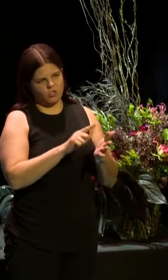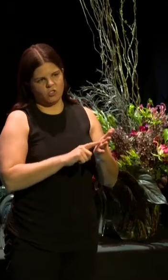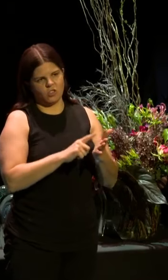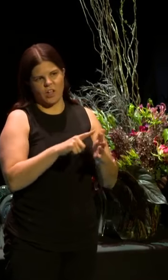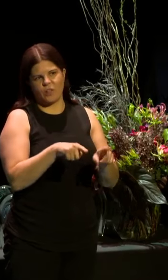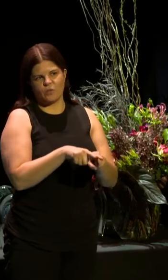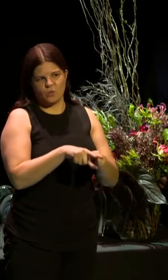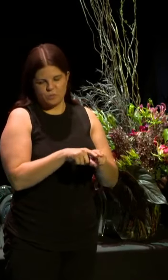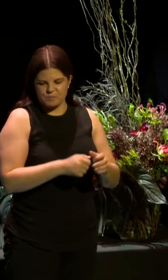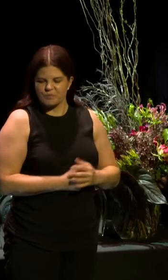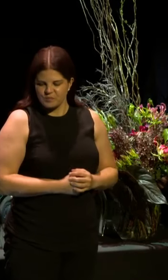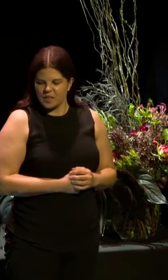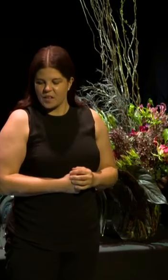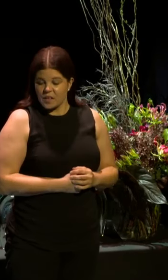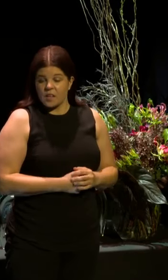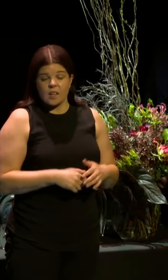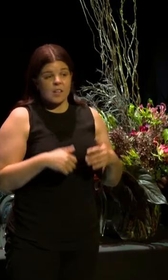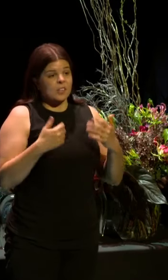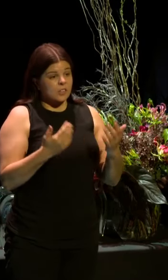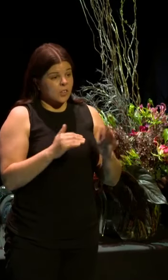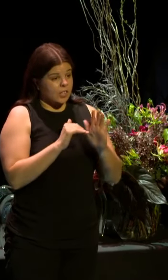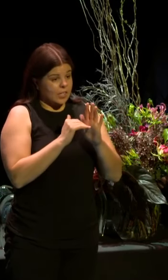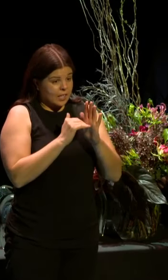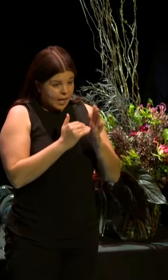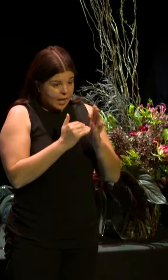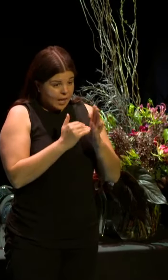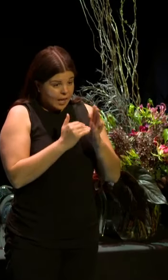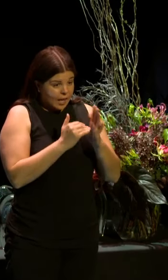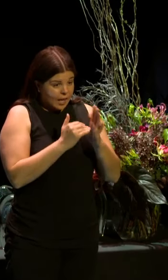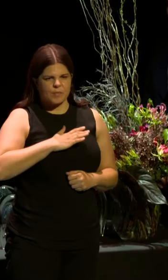And so now we move to our community arts and cultural development awards.